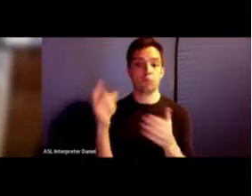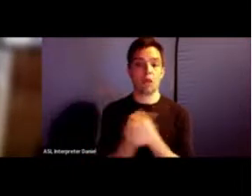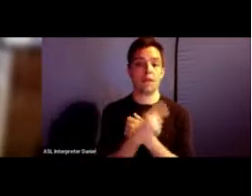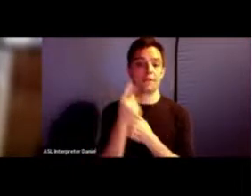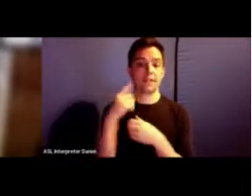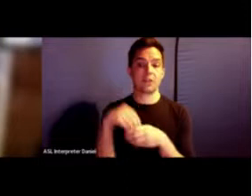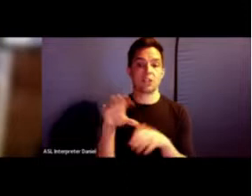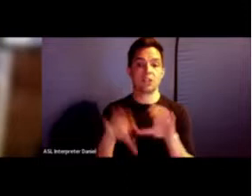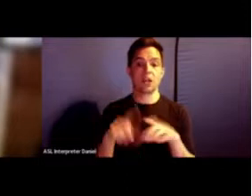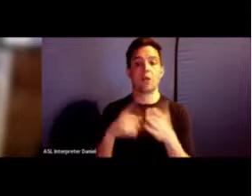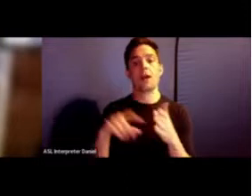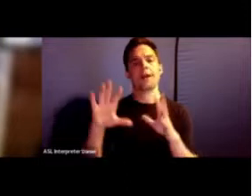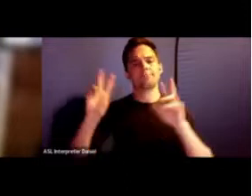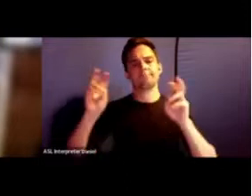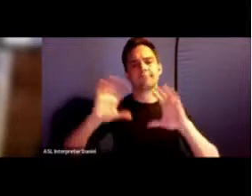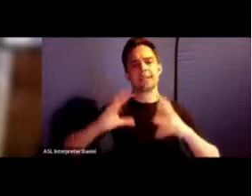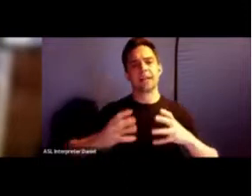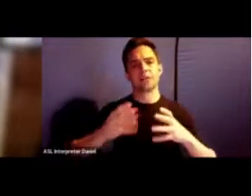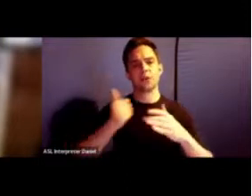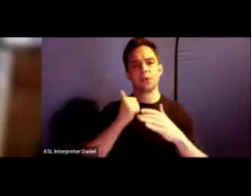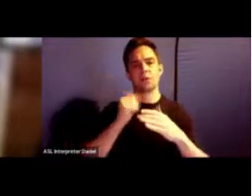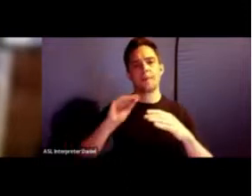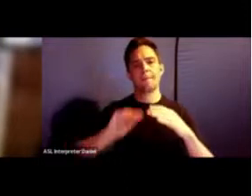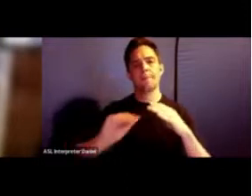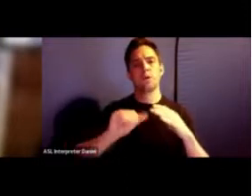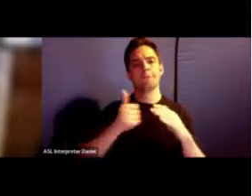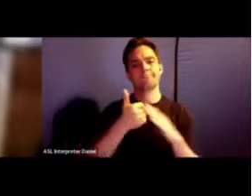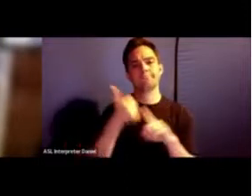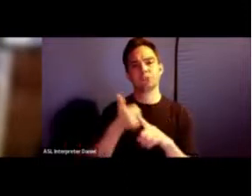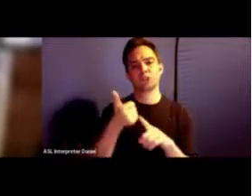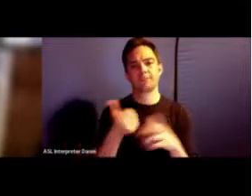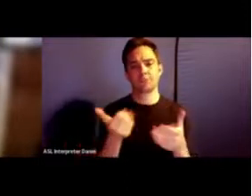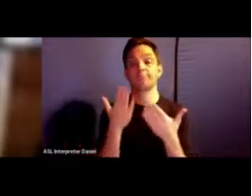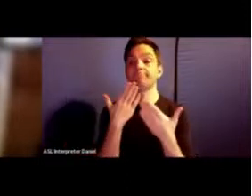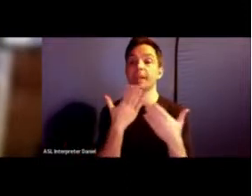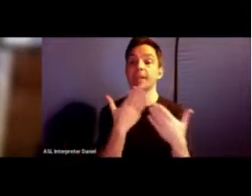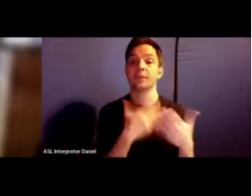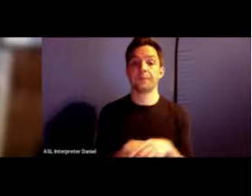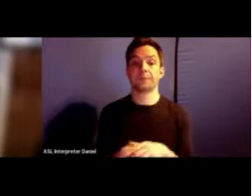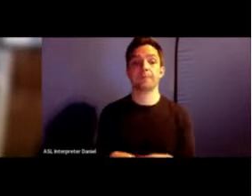What category you put yourself in. So thank you. We've got a